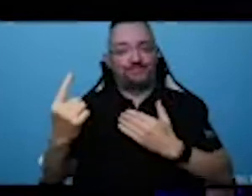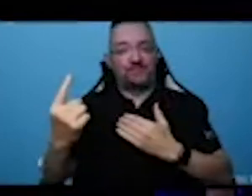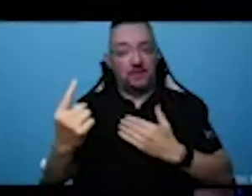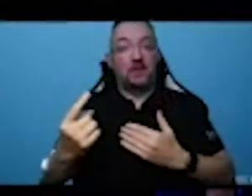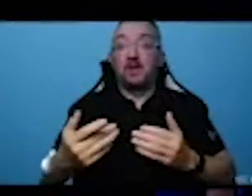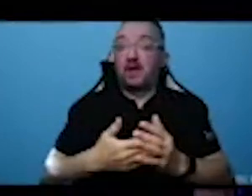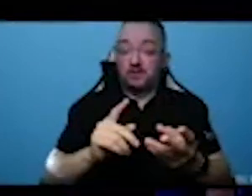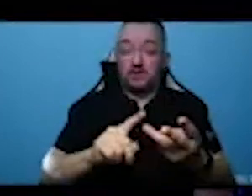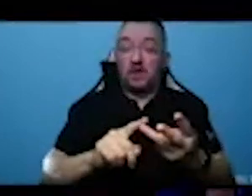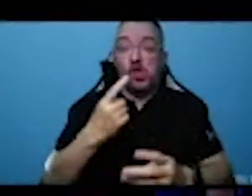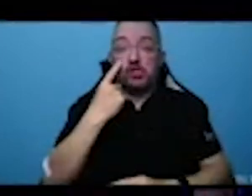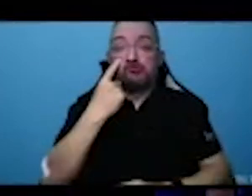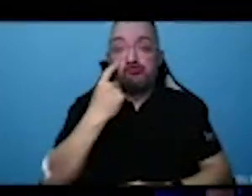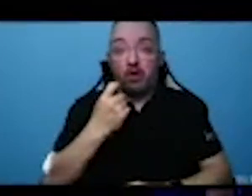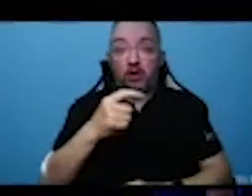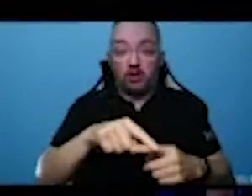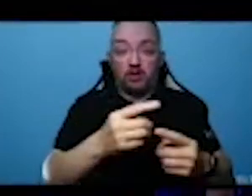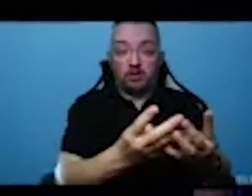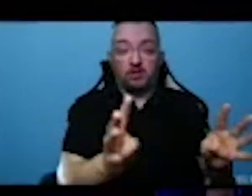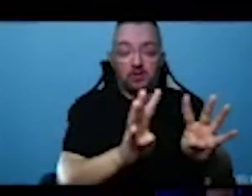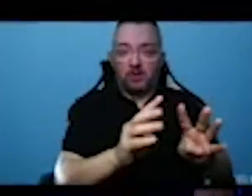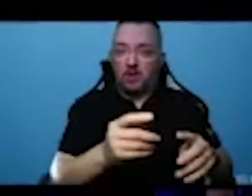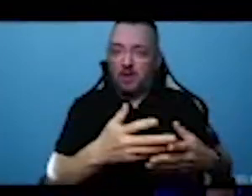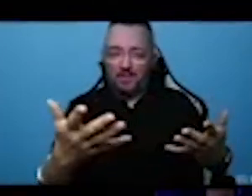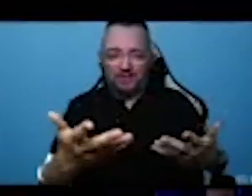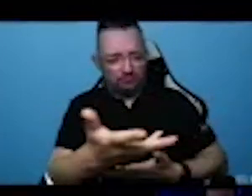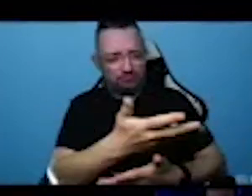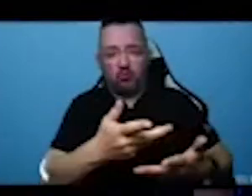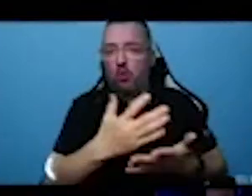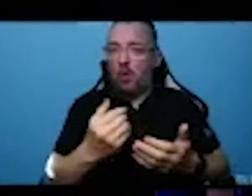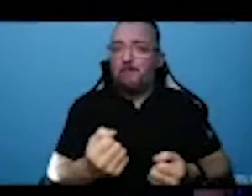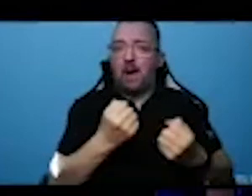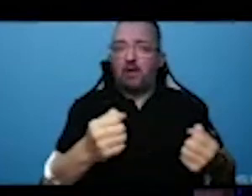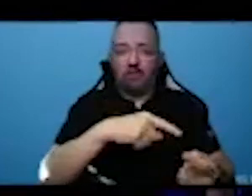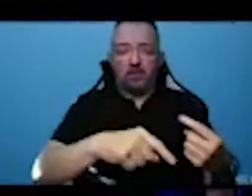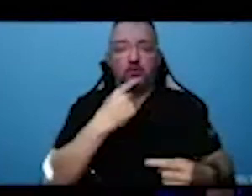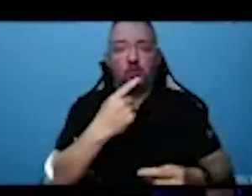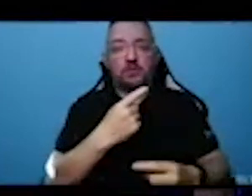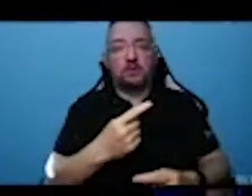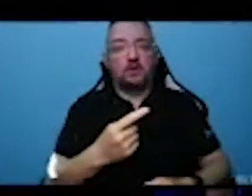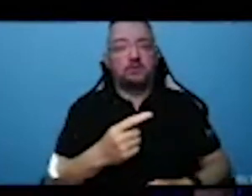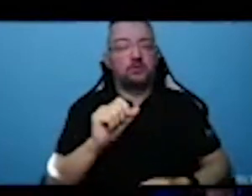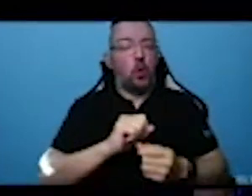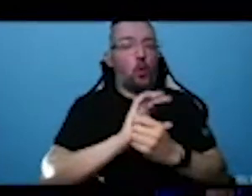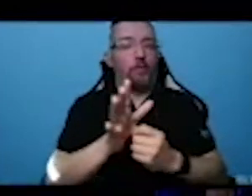session with young people who talked about Covid and blame. And it was incredibly shocking to hear